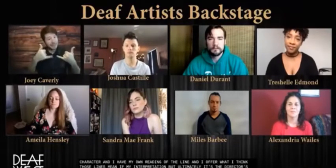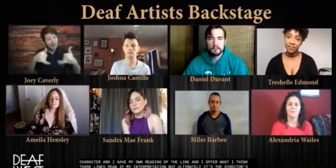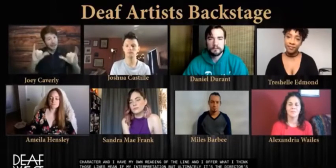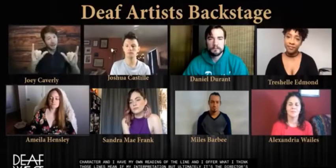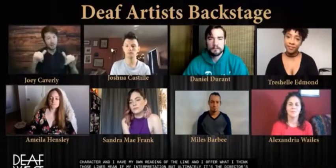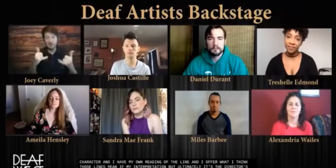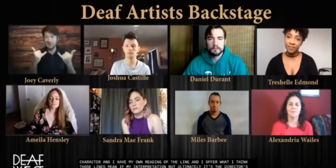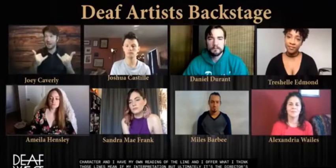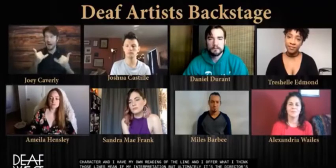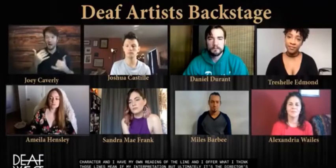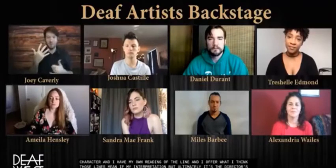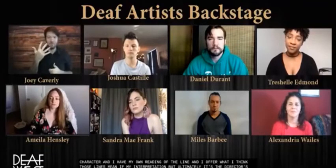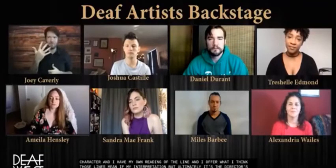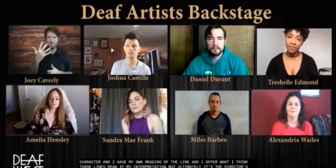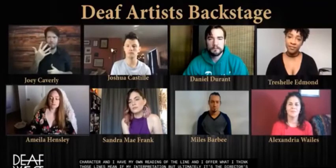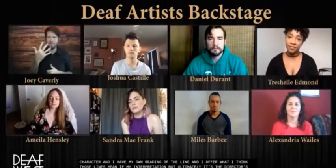We see it resonating with the communities.